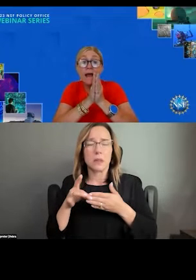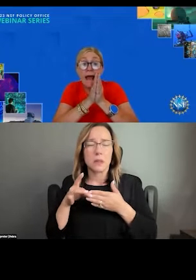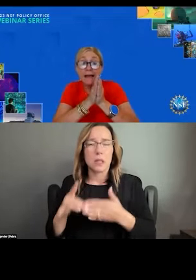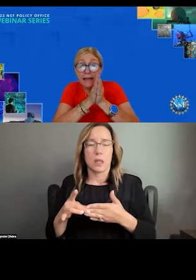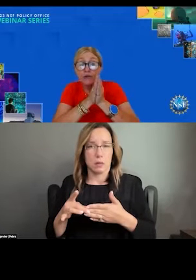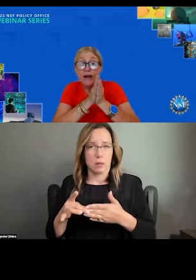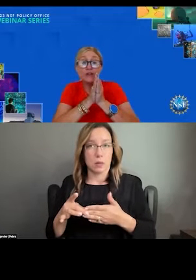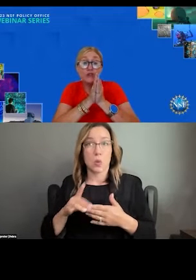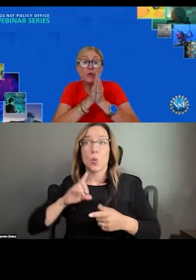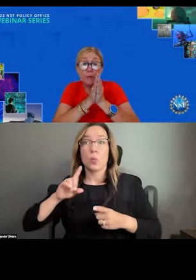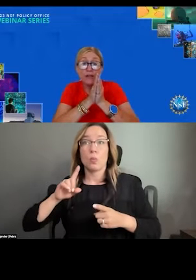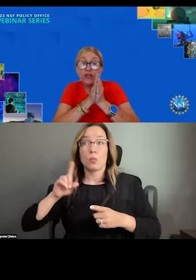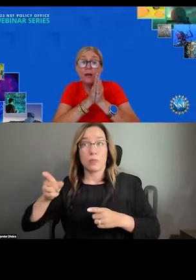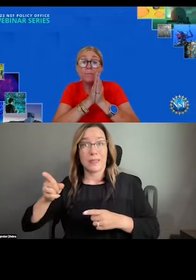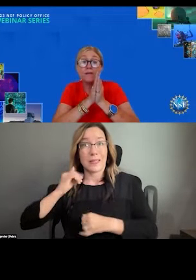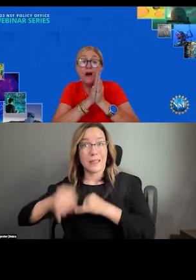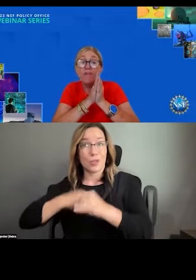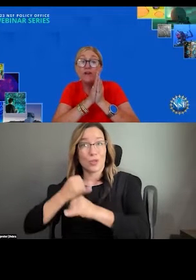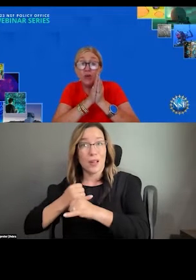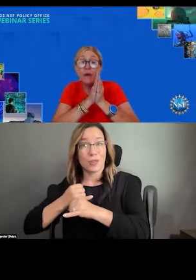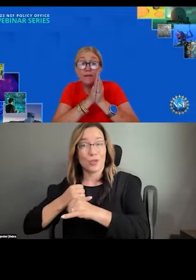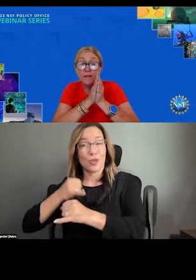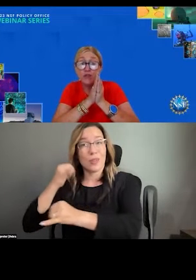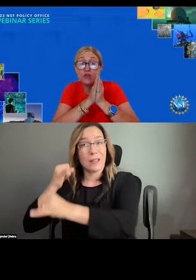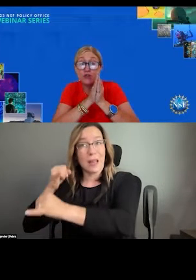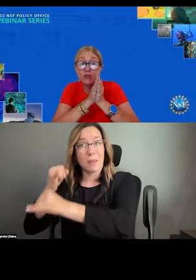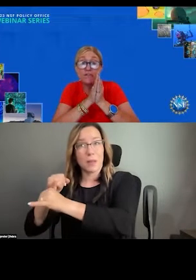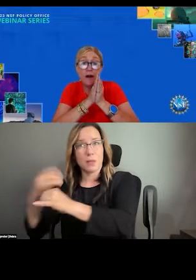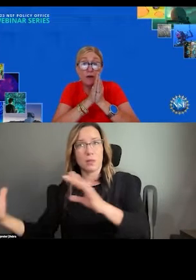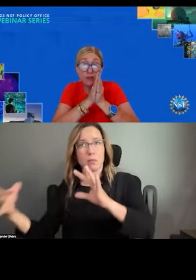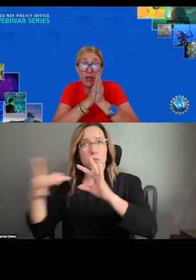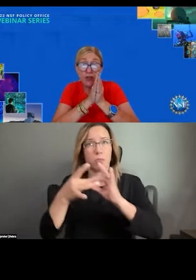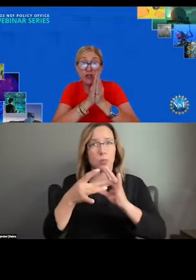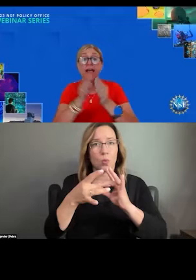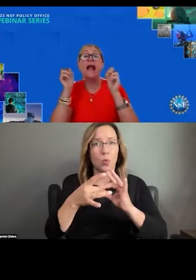an international branch campus of the US Institution of Higher Education,